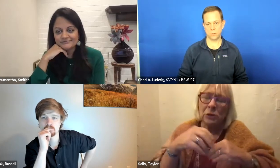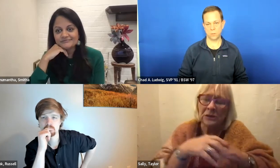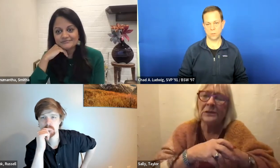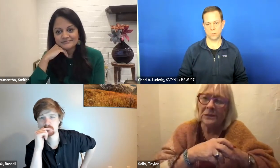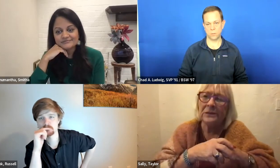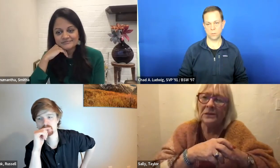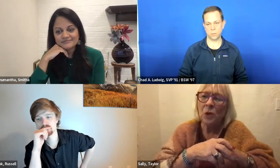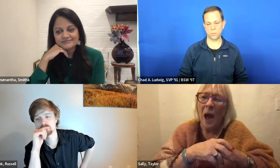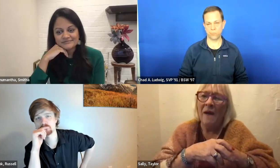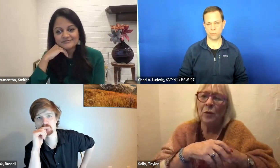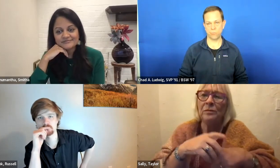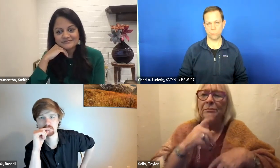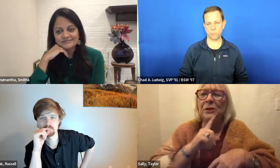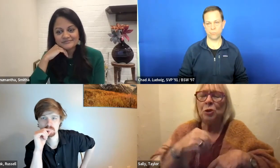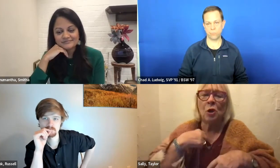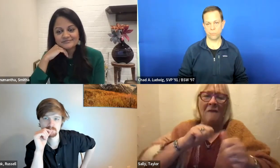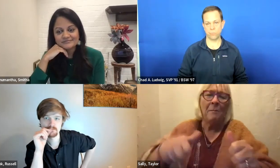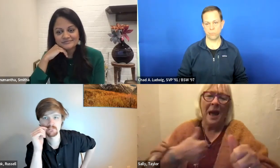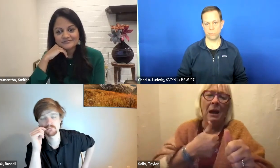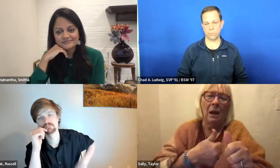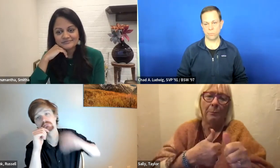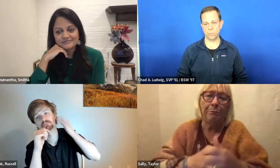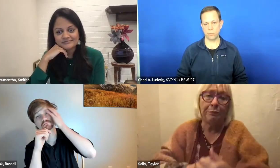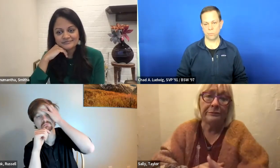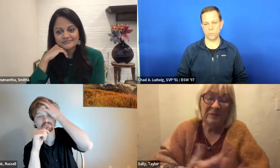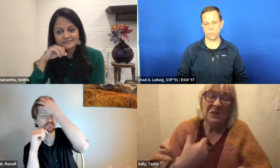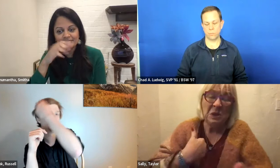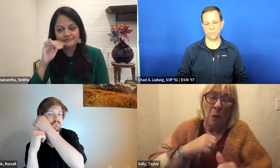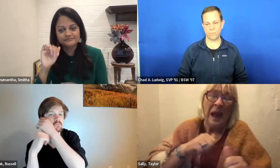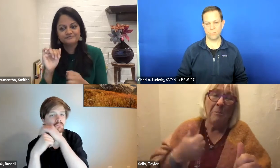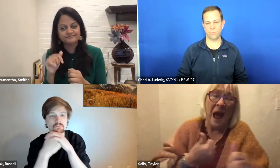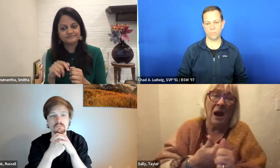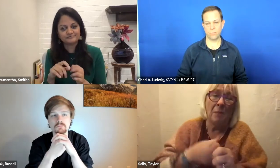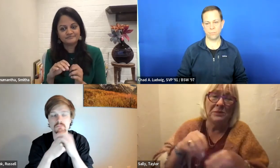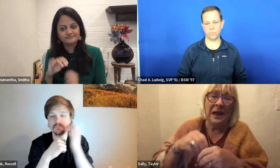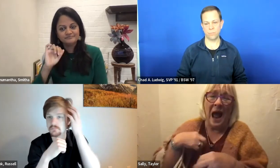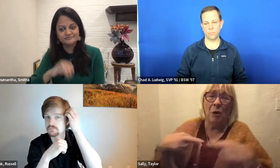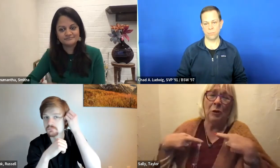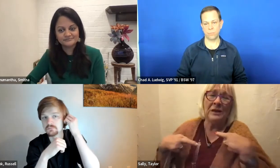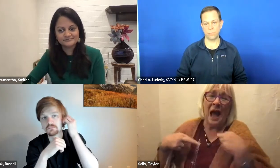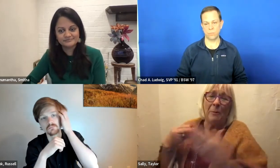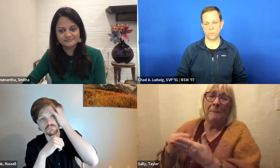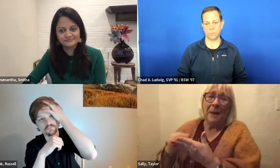so there are definitely limitations to long-term care. so you need to have some type of backup,